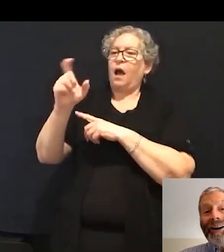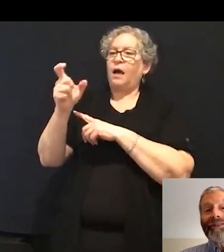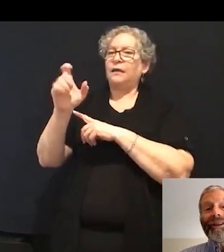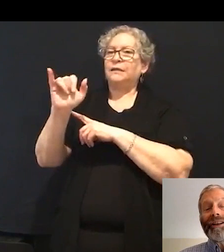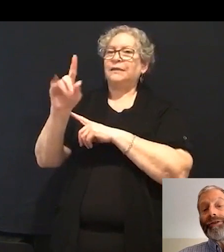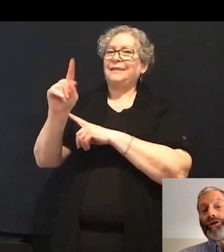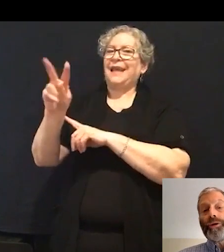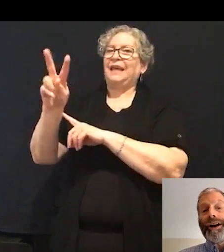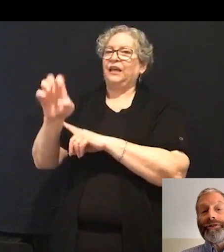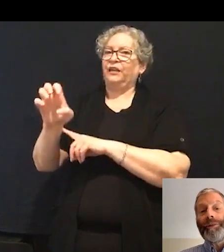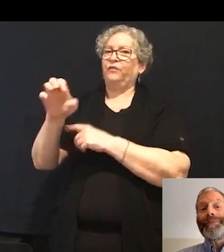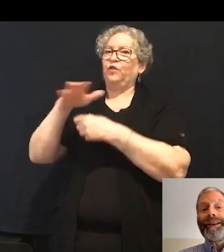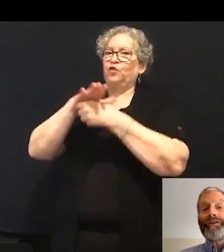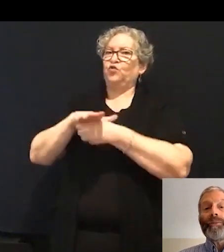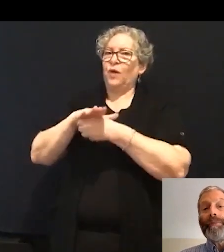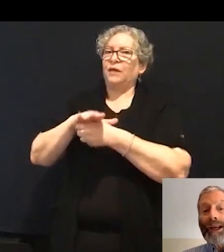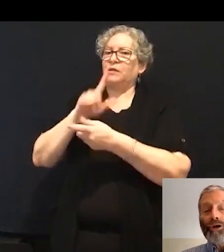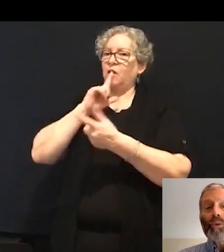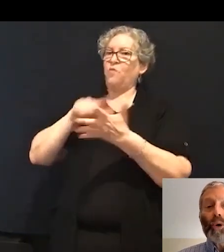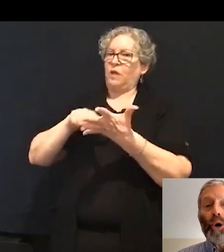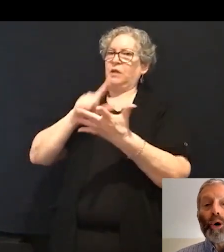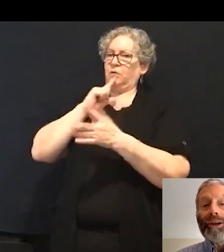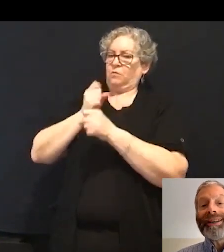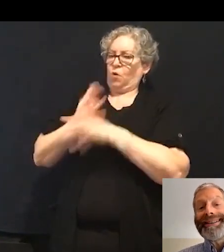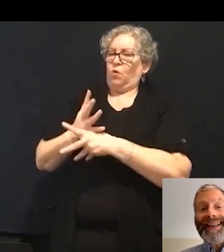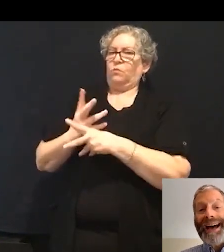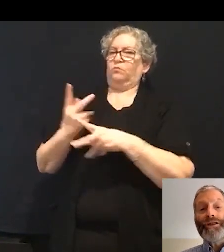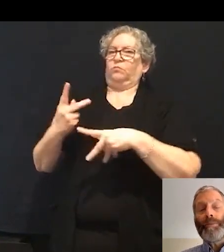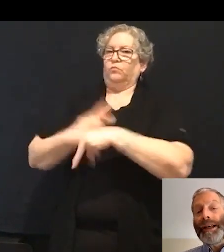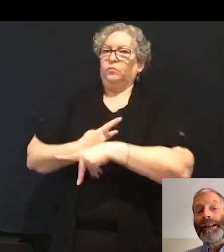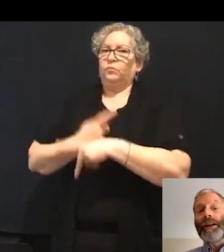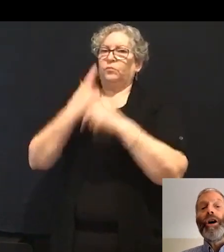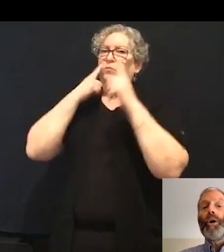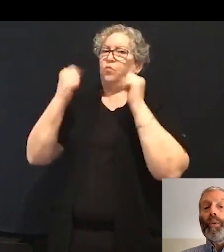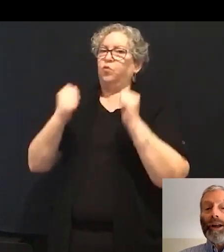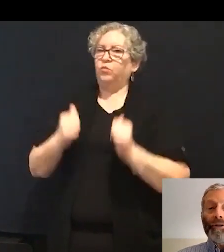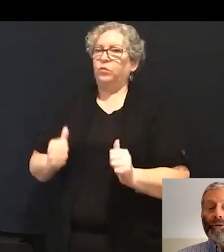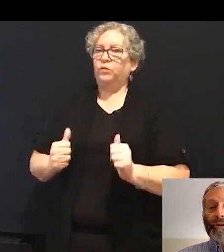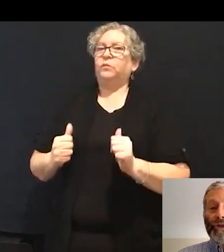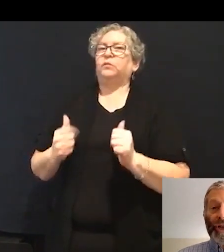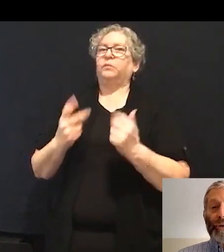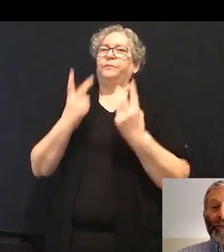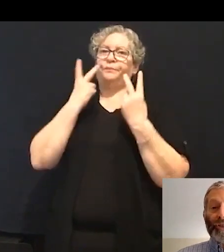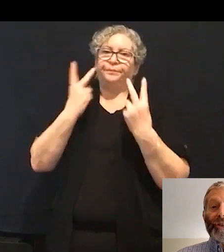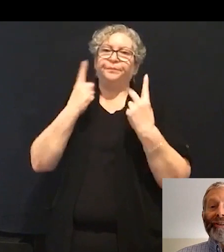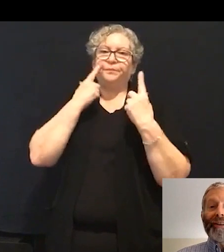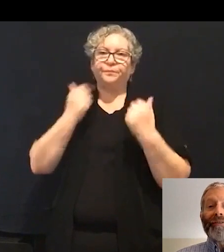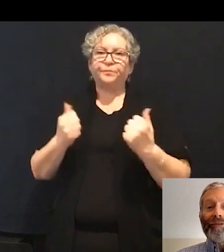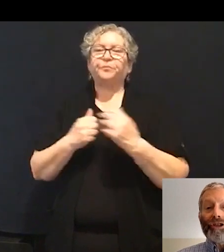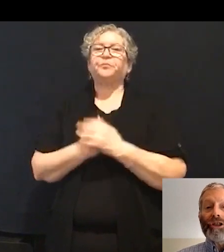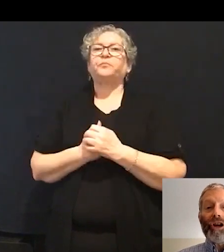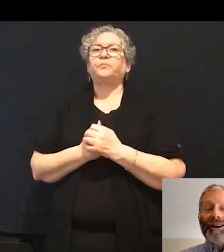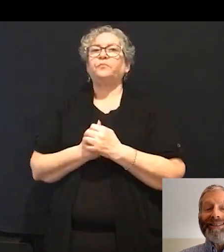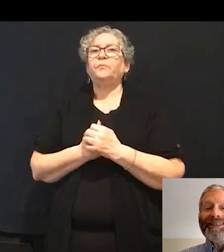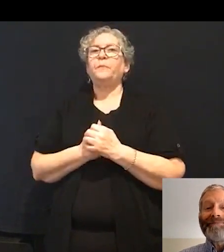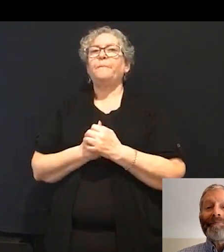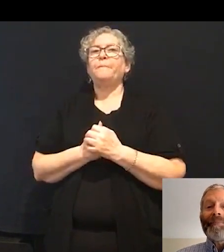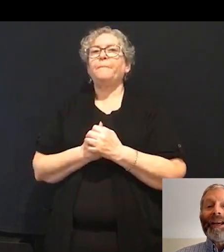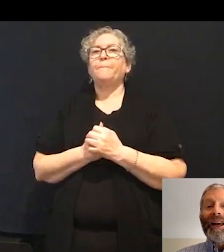oxidative stress plays a major role in exacerbating retinal degeneration and vision loss.